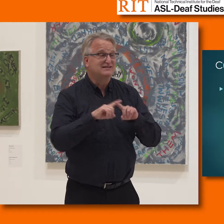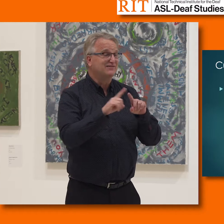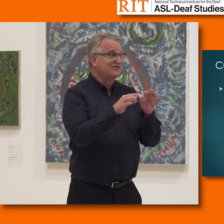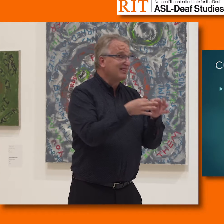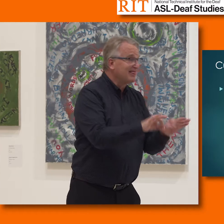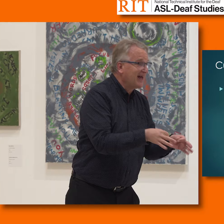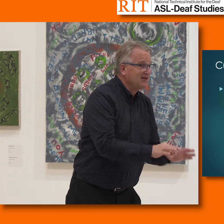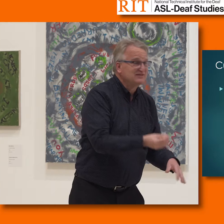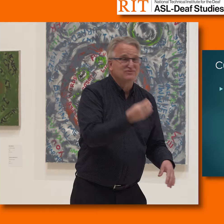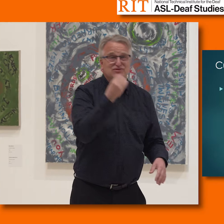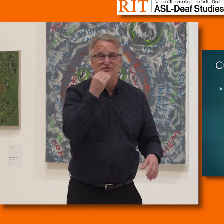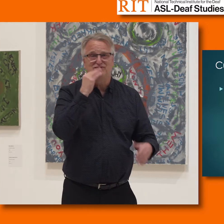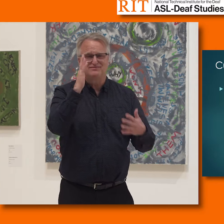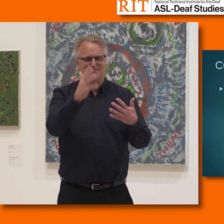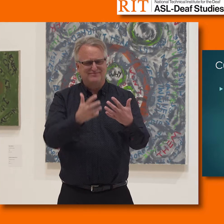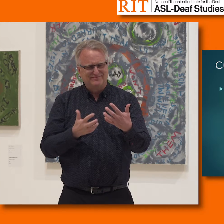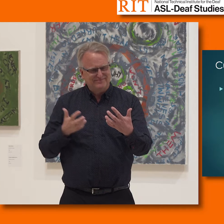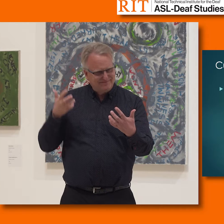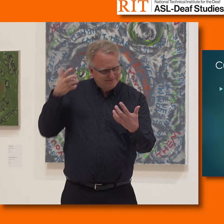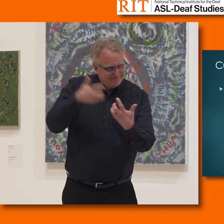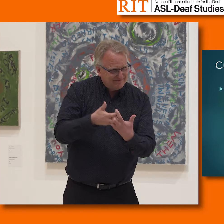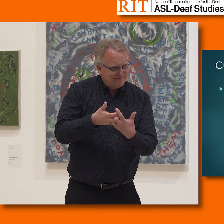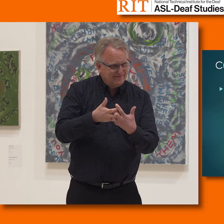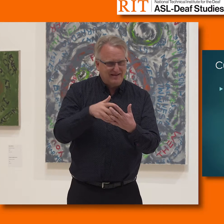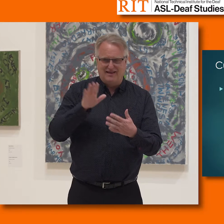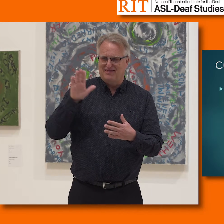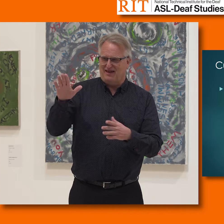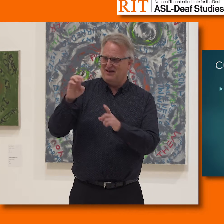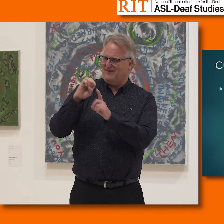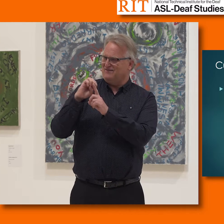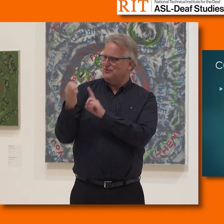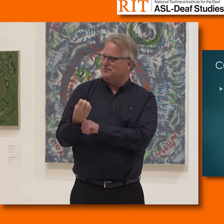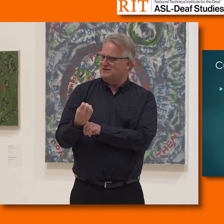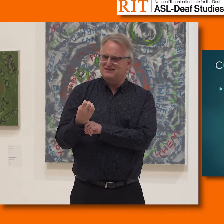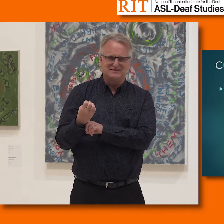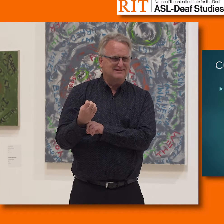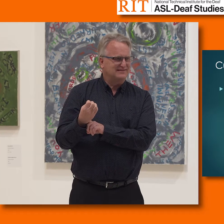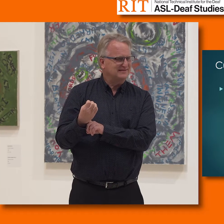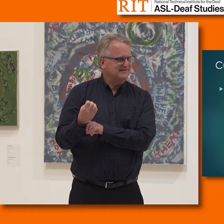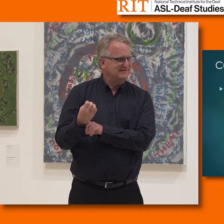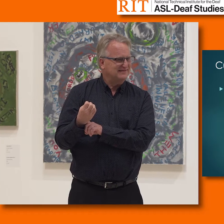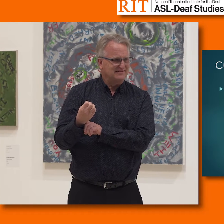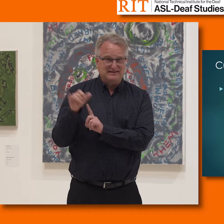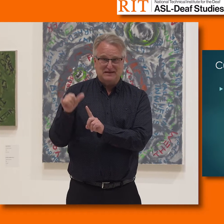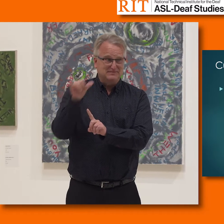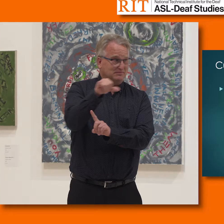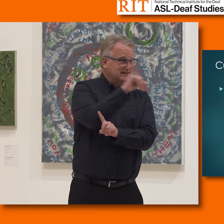You know, you can talk about, well, it's attire. It's the way you speak. It's the food, the cuisine,